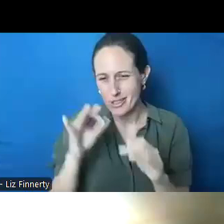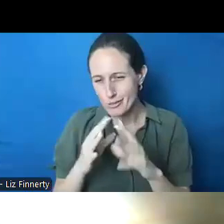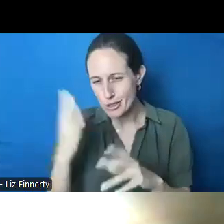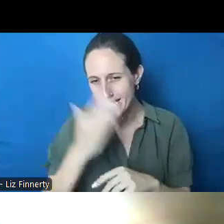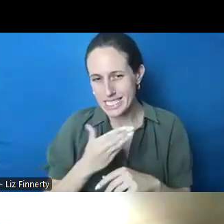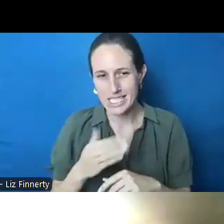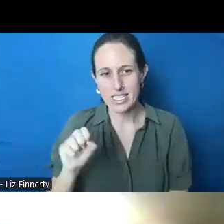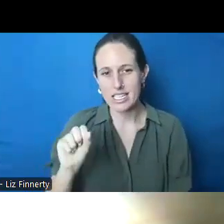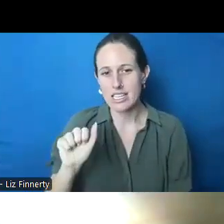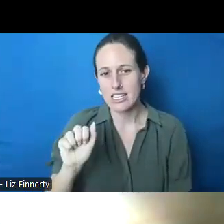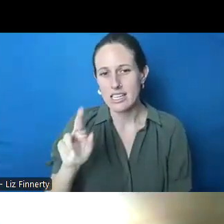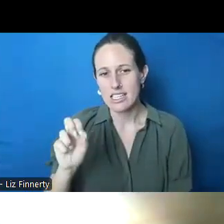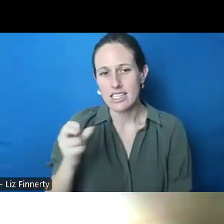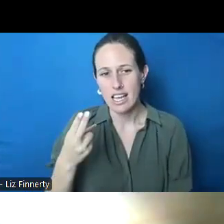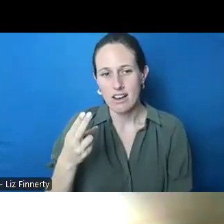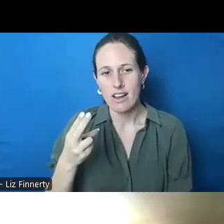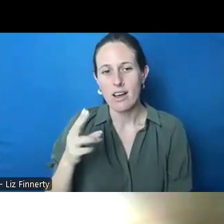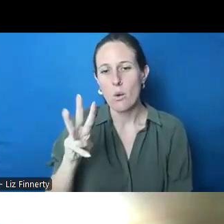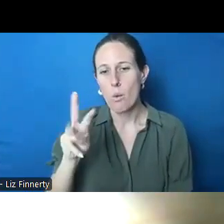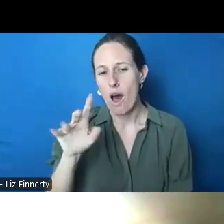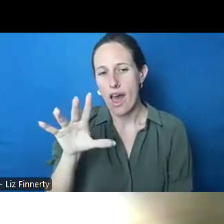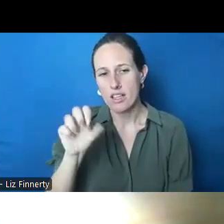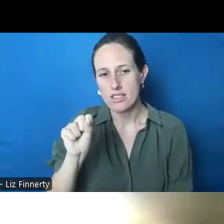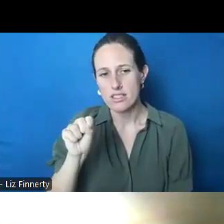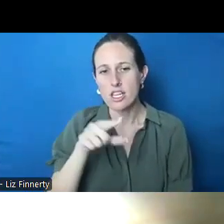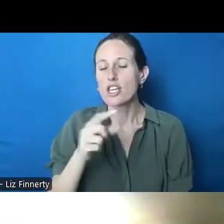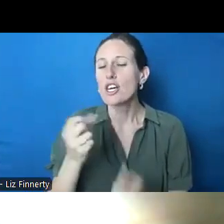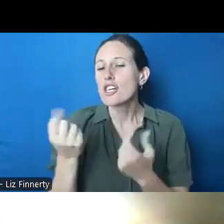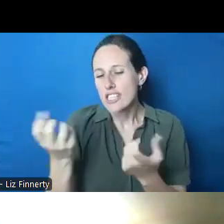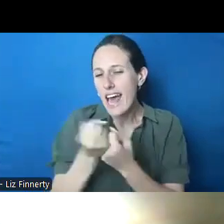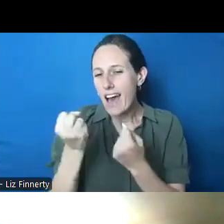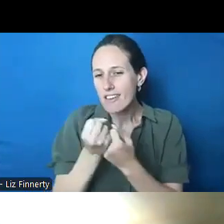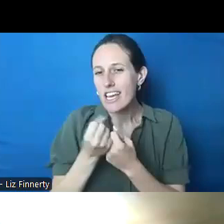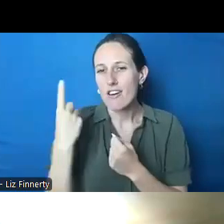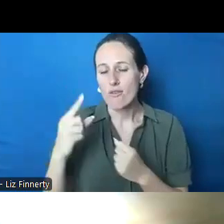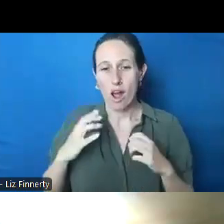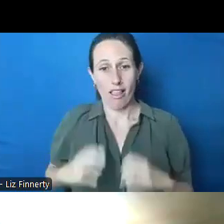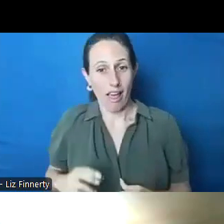Haverhill. We have Sarah Wiles, colleague of mine at the Mos Mos Office on Disability, and works